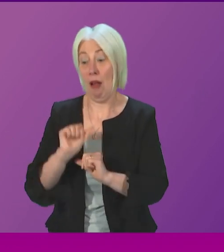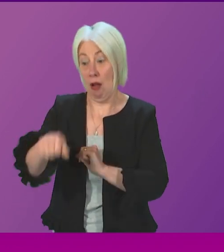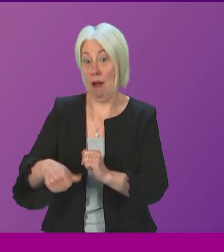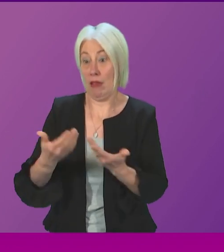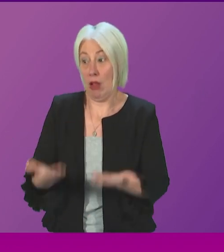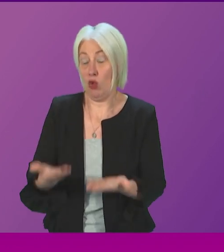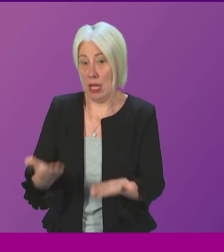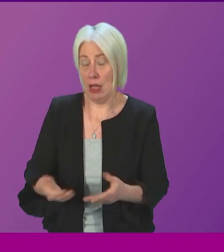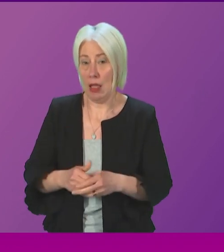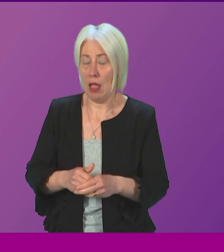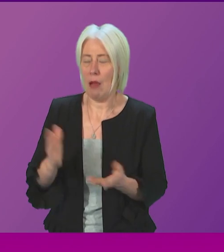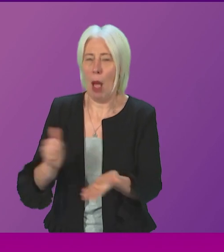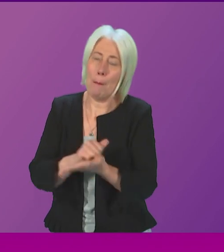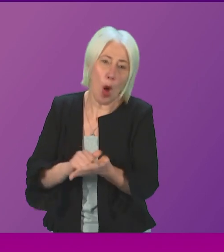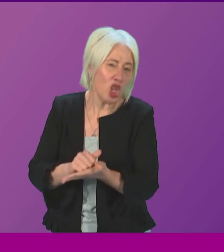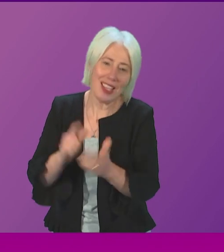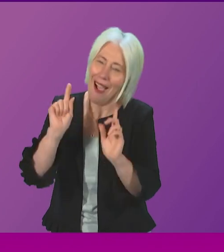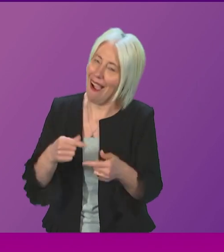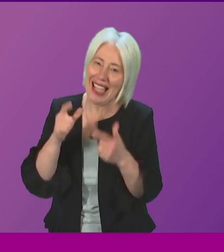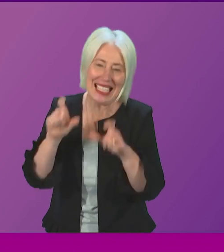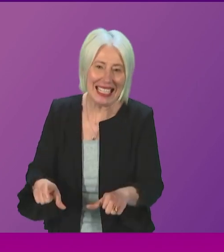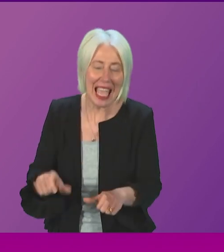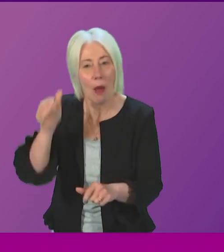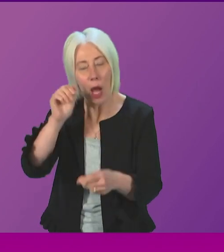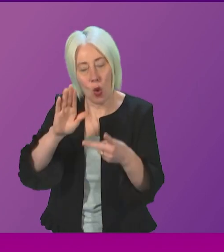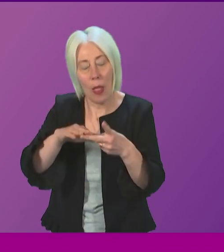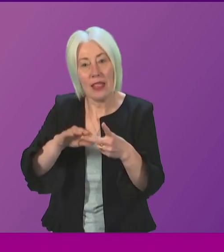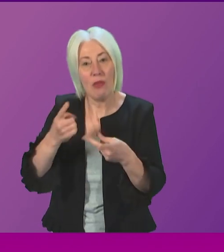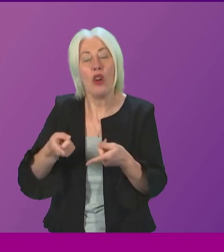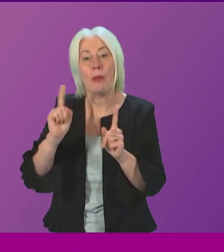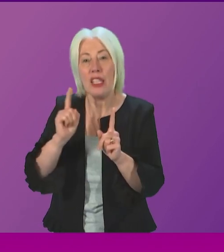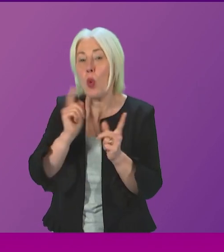I hope that he will accept my apologies for being unable to stay for that, but the Deputy First Minister will respond on the Government’s behalf.